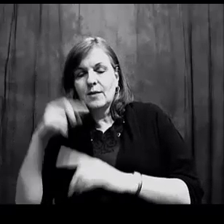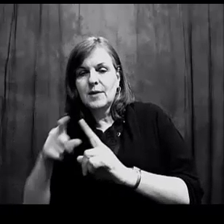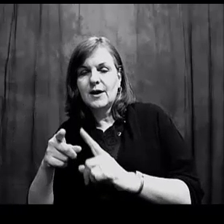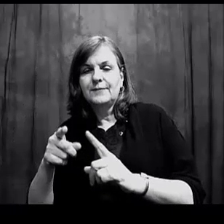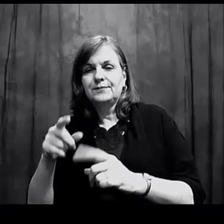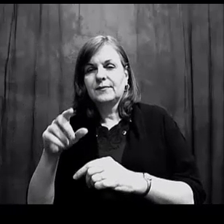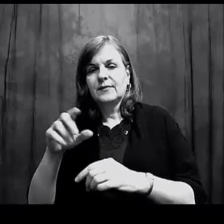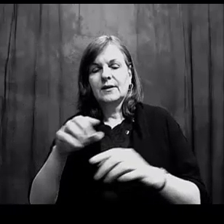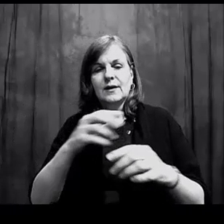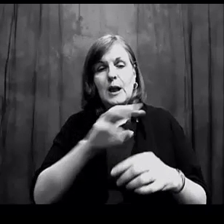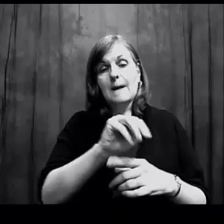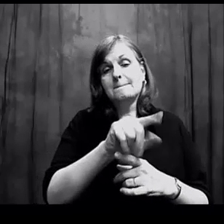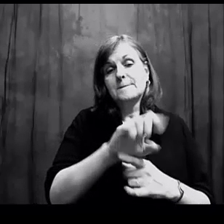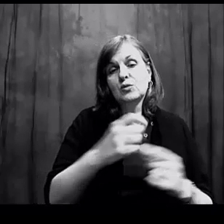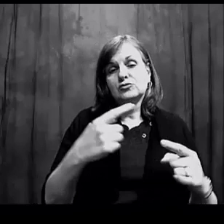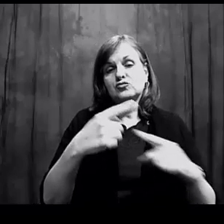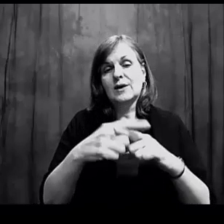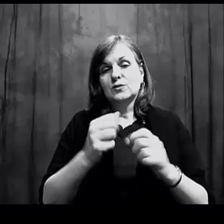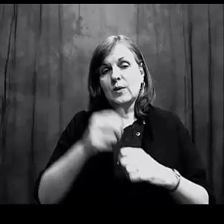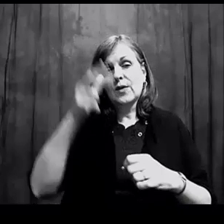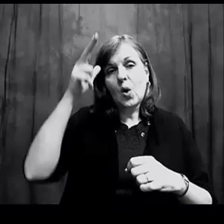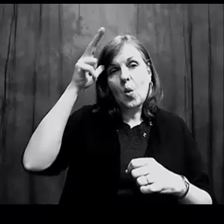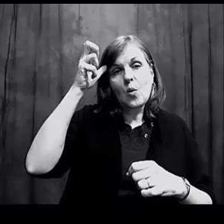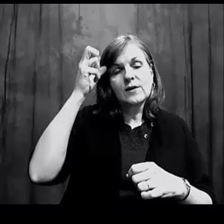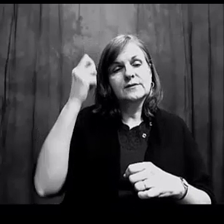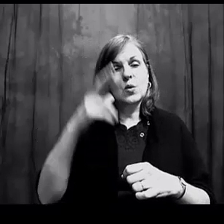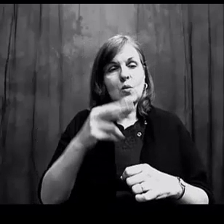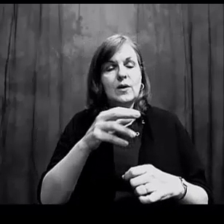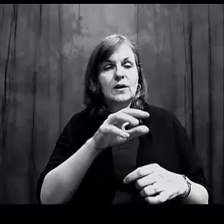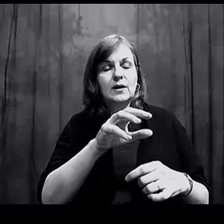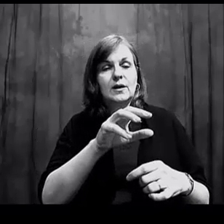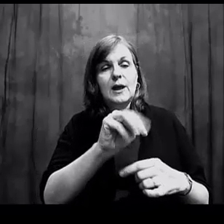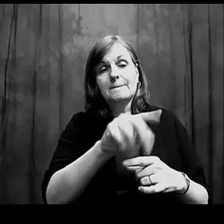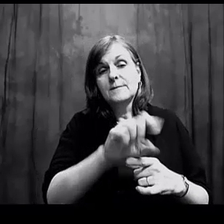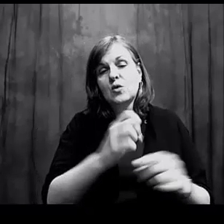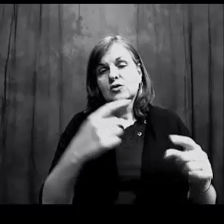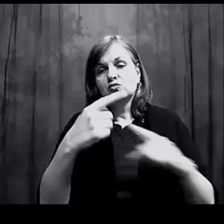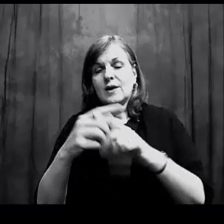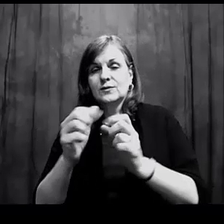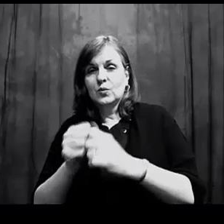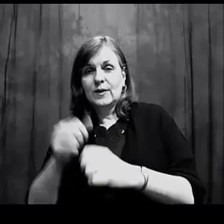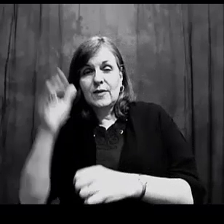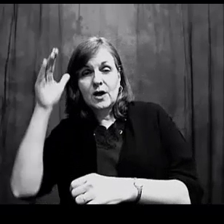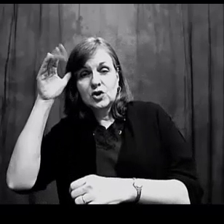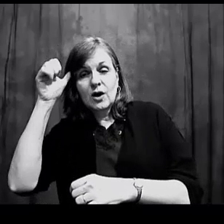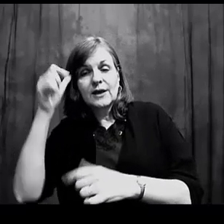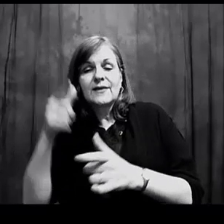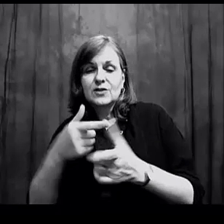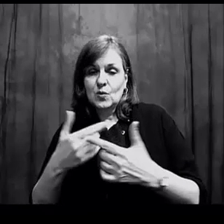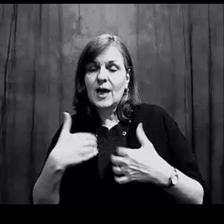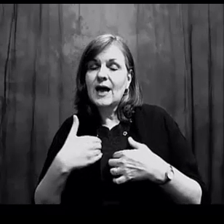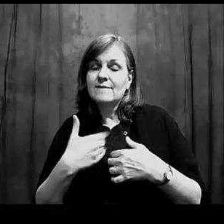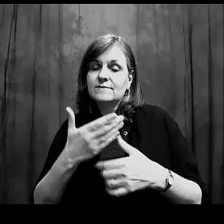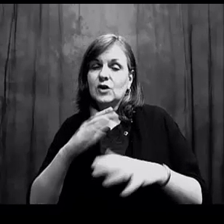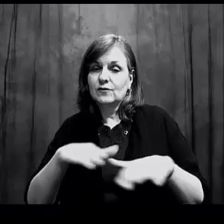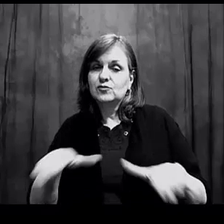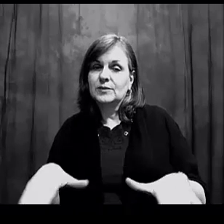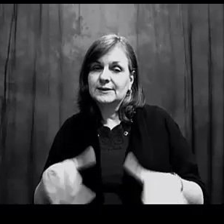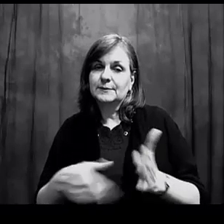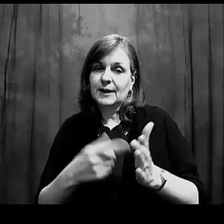cross this with another donkey or another horse and you can get some type of offspring in many cases